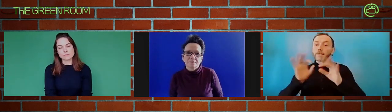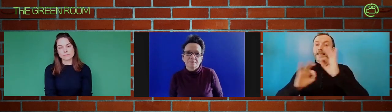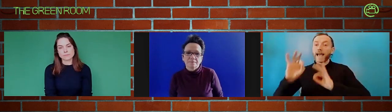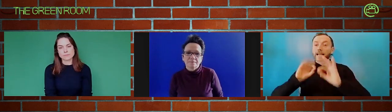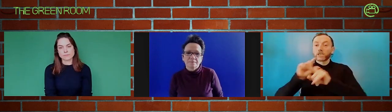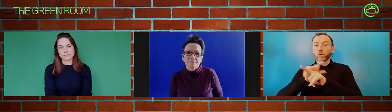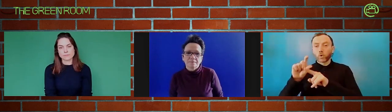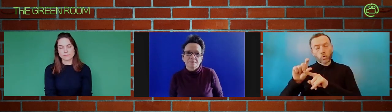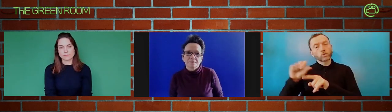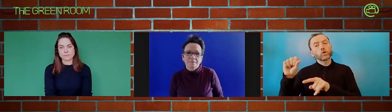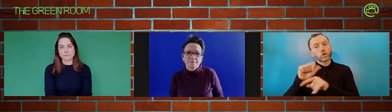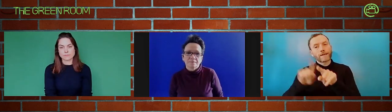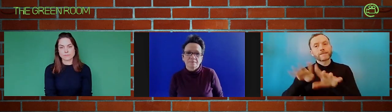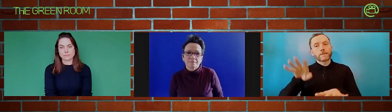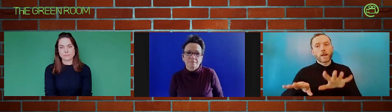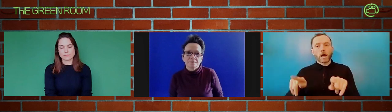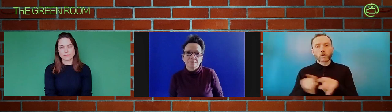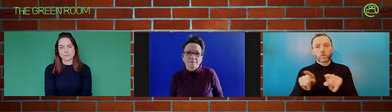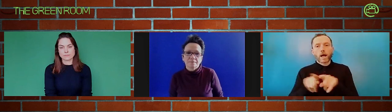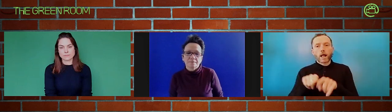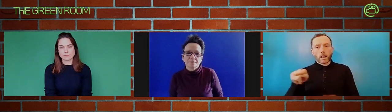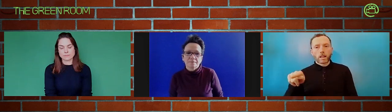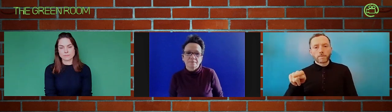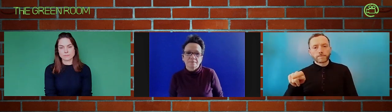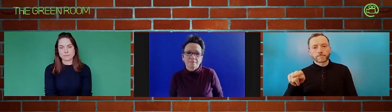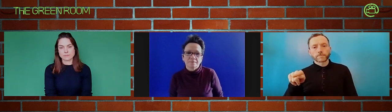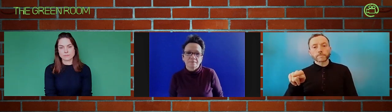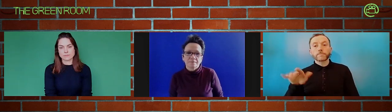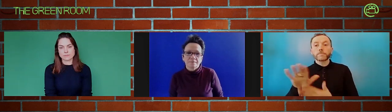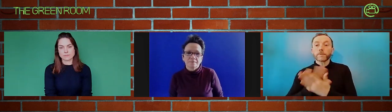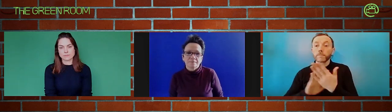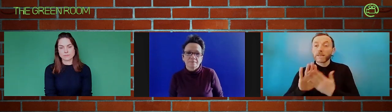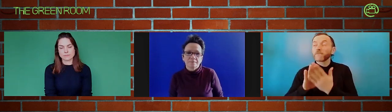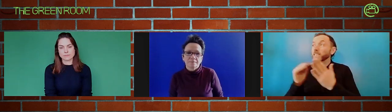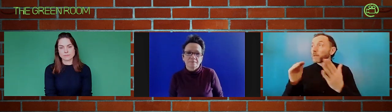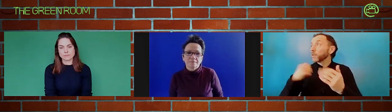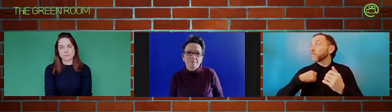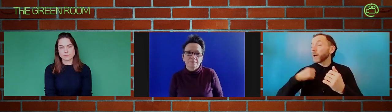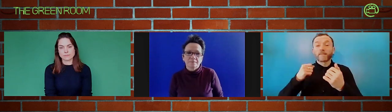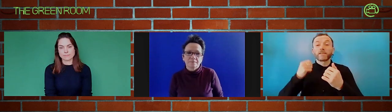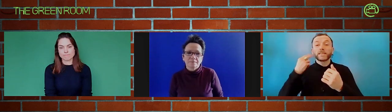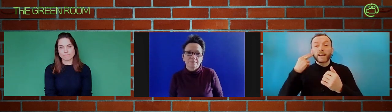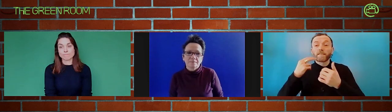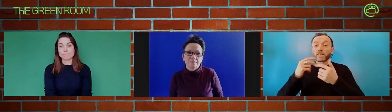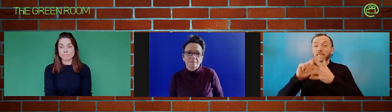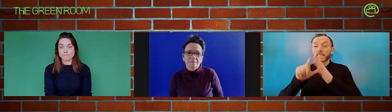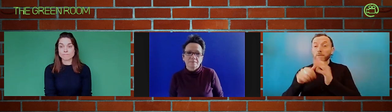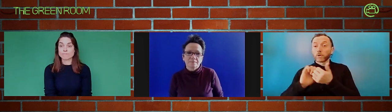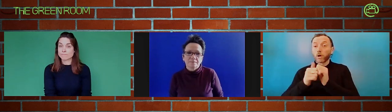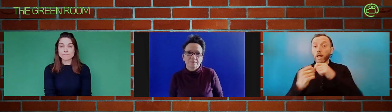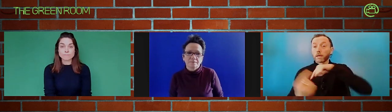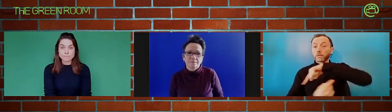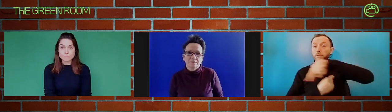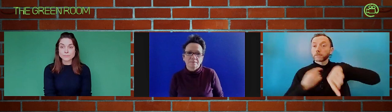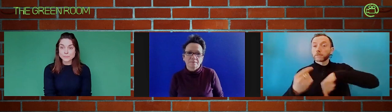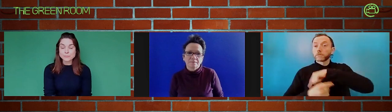that they may have deaf and disabled colleagues. Yeah. The opportunities to get into I